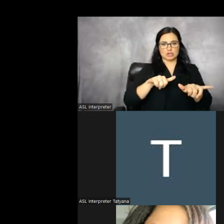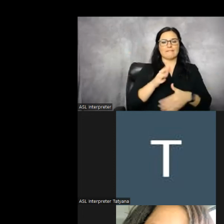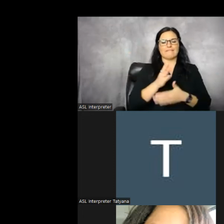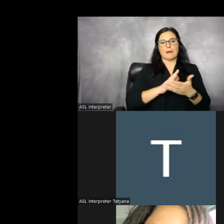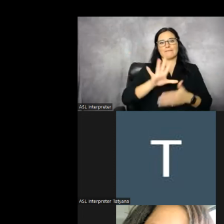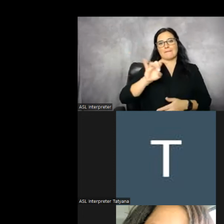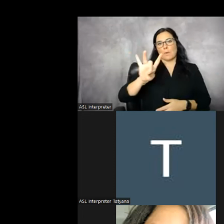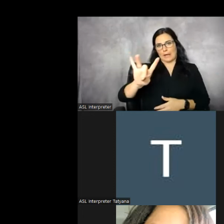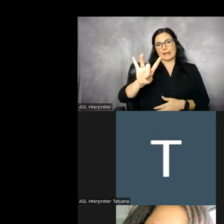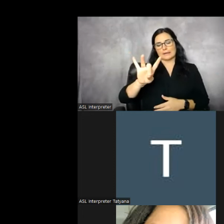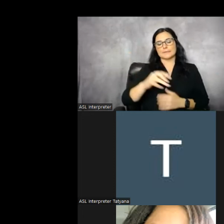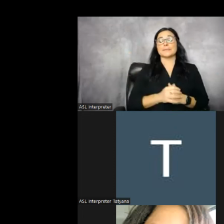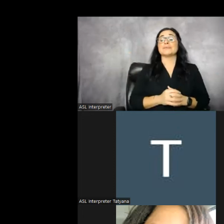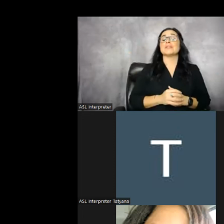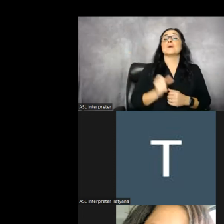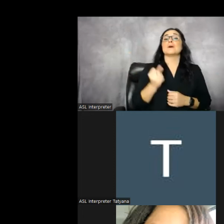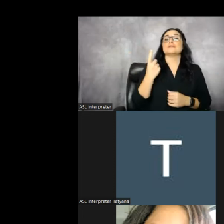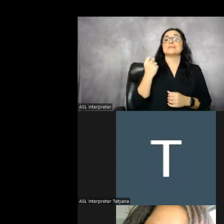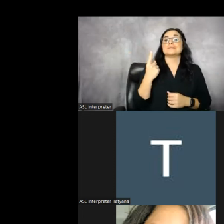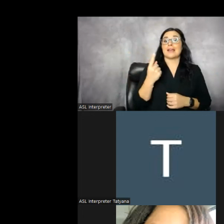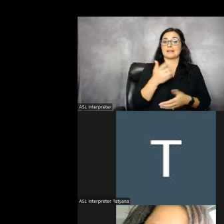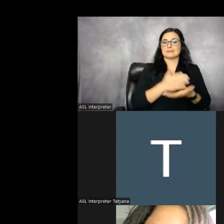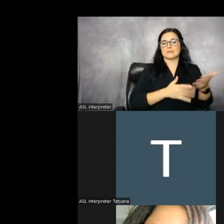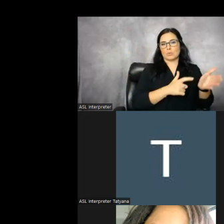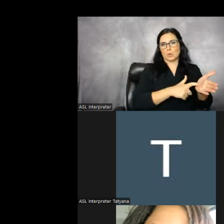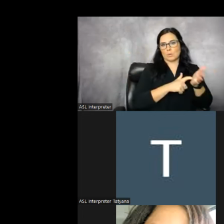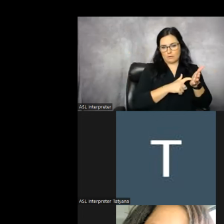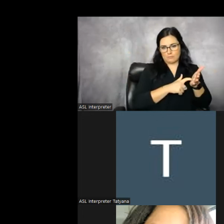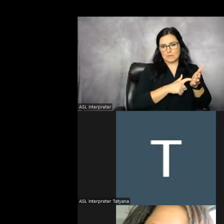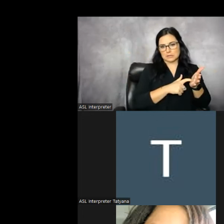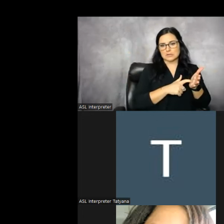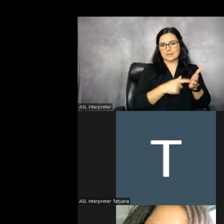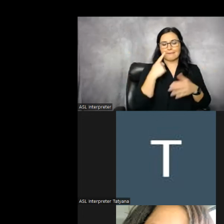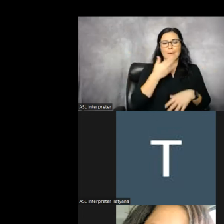And as a part of that, there's certain requirements for the "Best Meets" requirements.